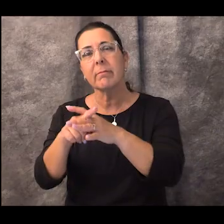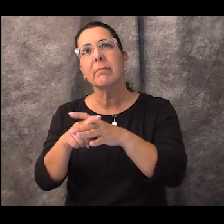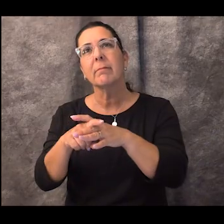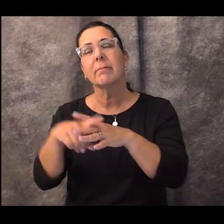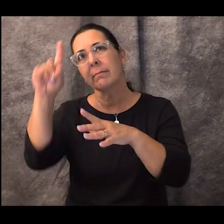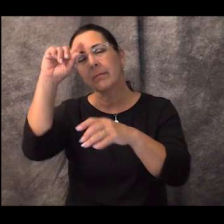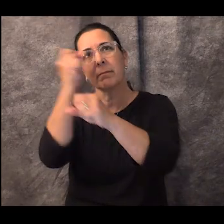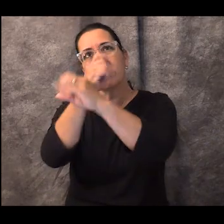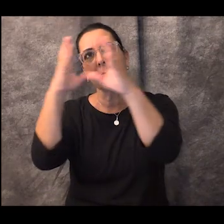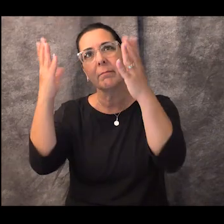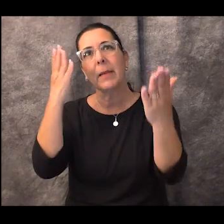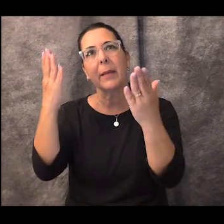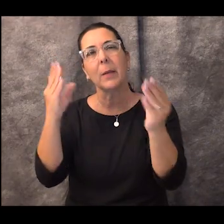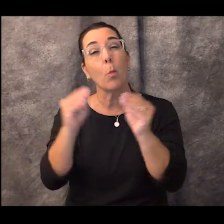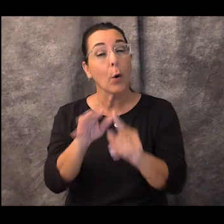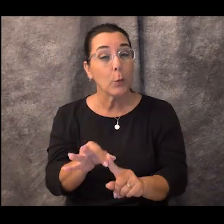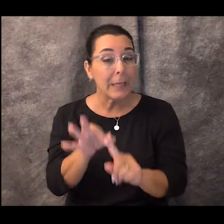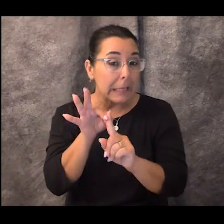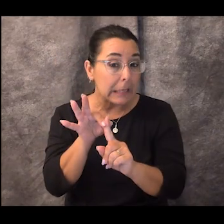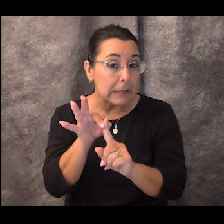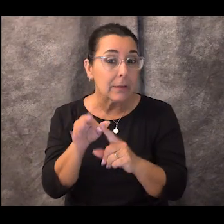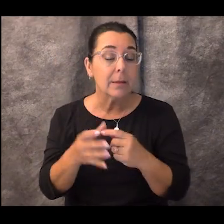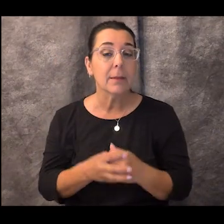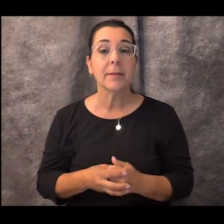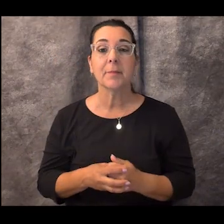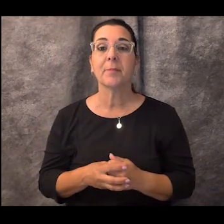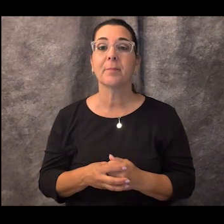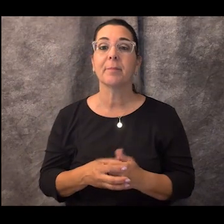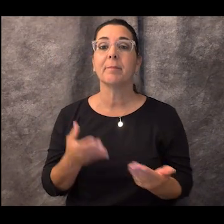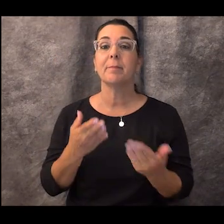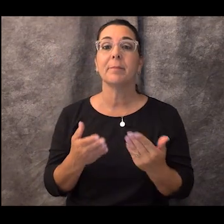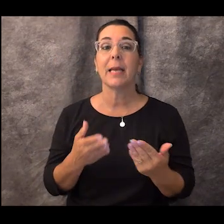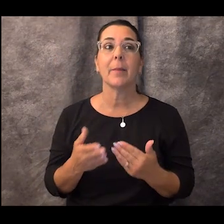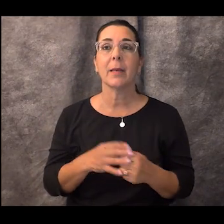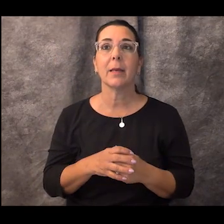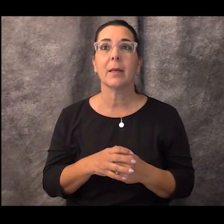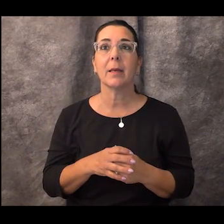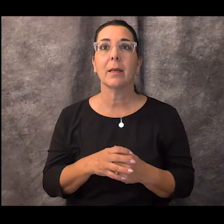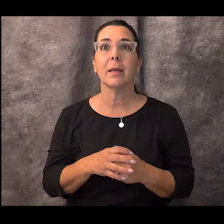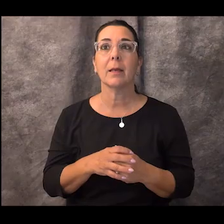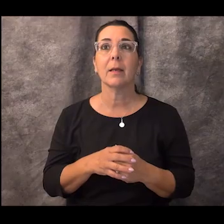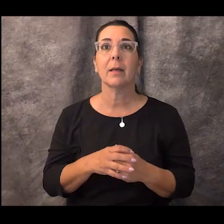maybe that's a little unique that like, folks might not even might not even be thinking about